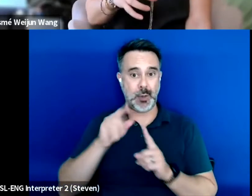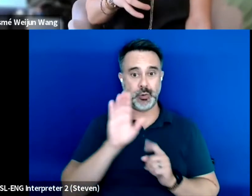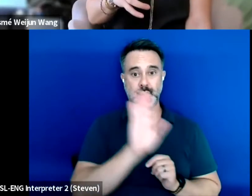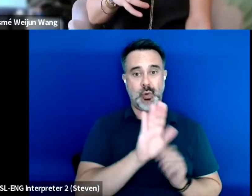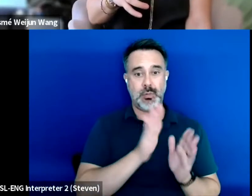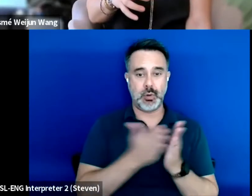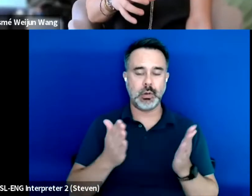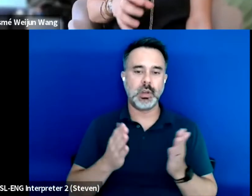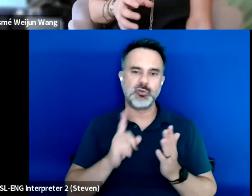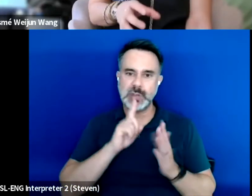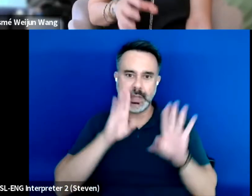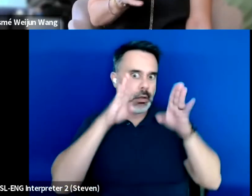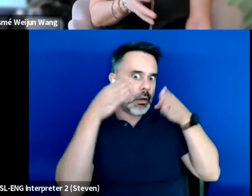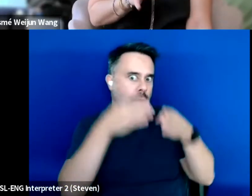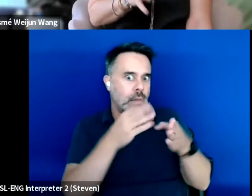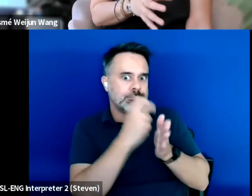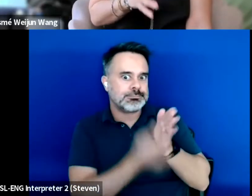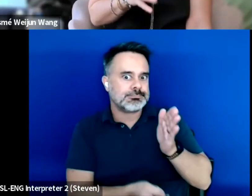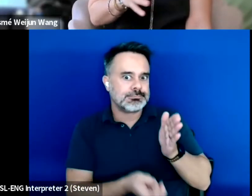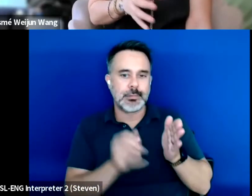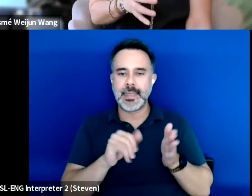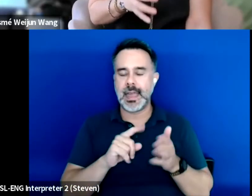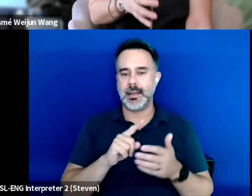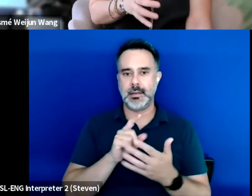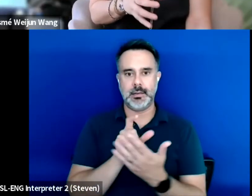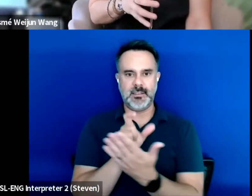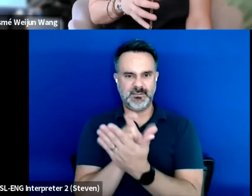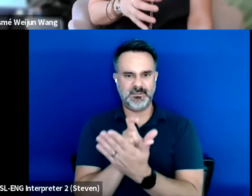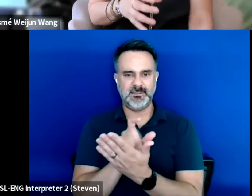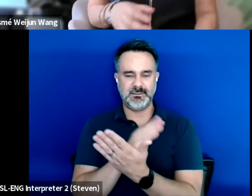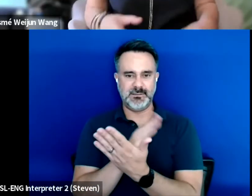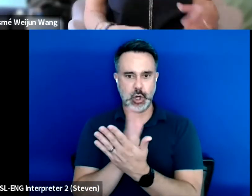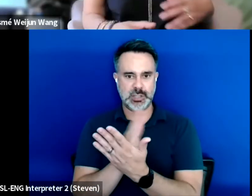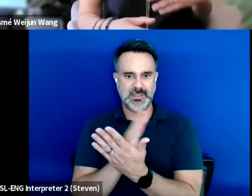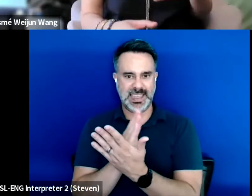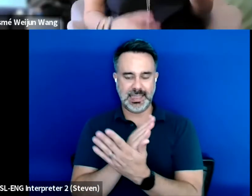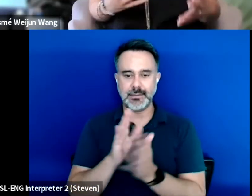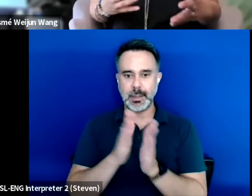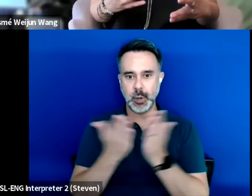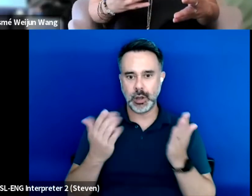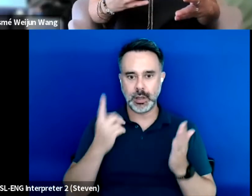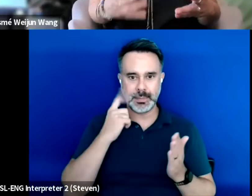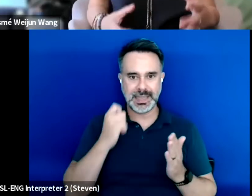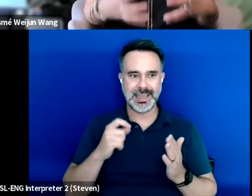The -- The New York Times review of my book -- let me read you the headline of it.